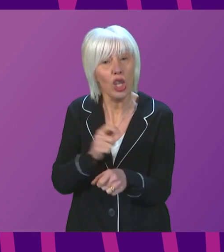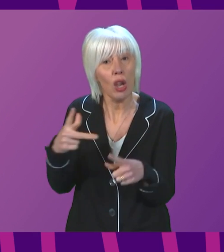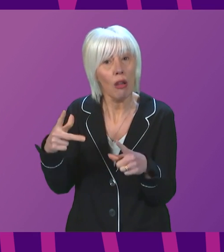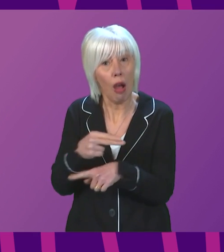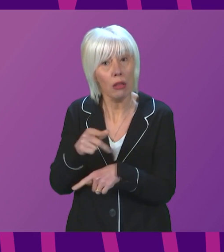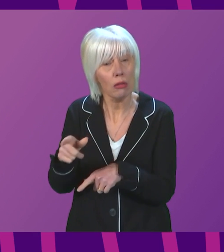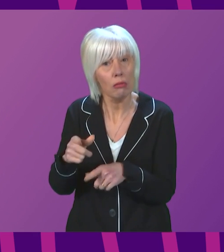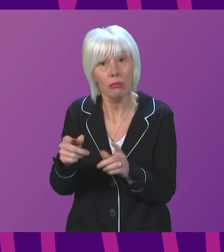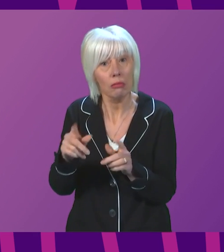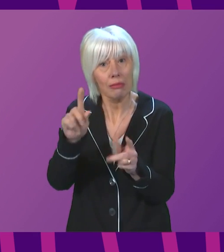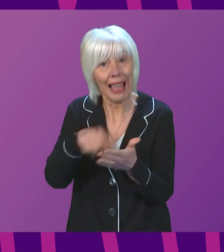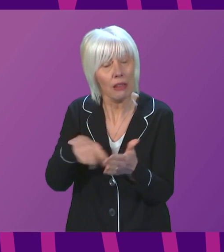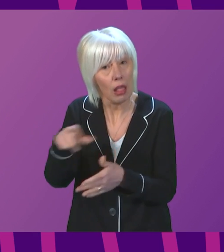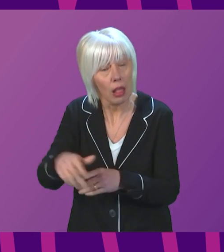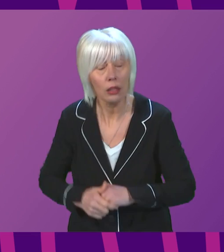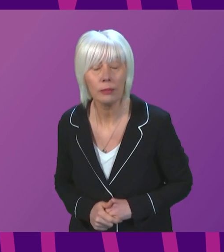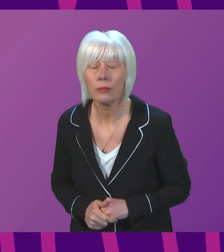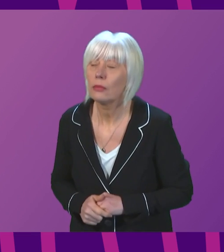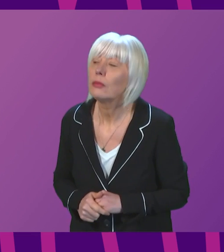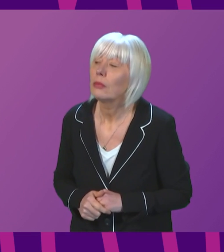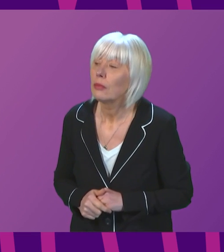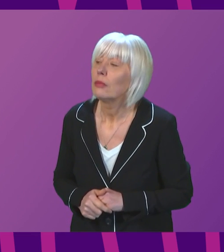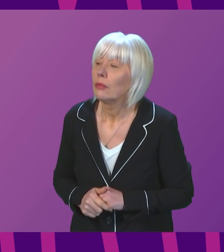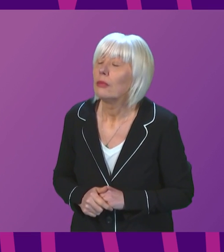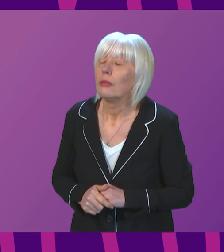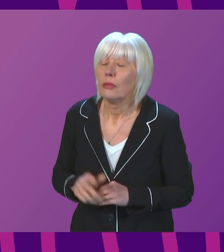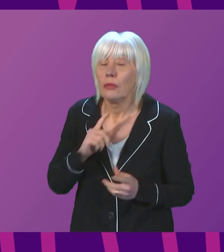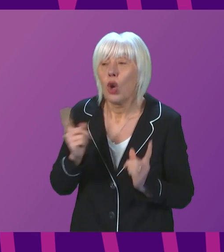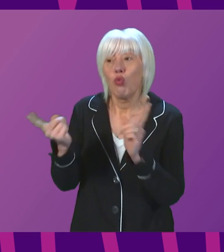First, in response to Douglas Ross’s comments about my statement a few moments ago, I say